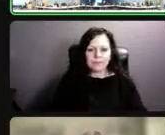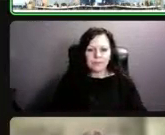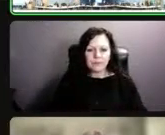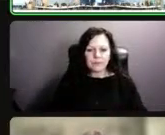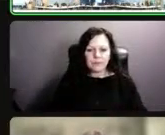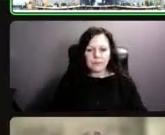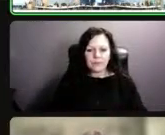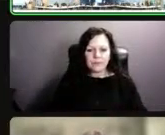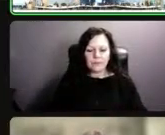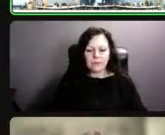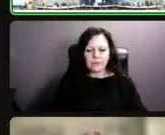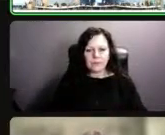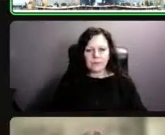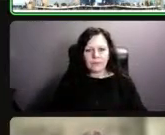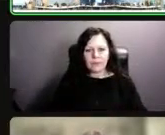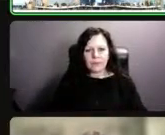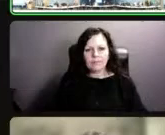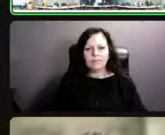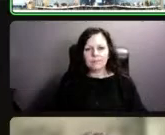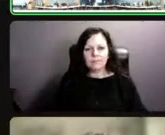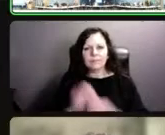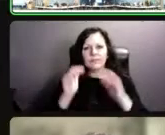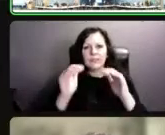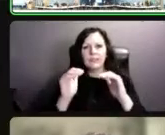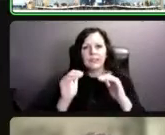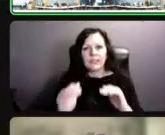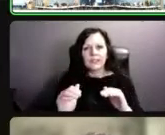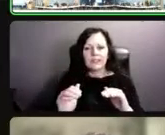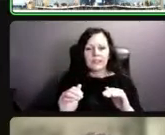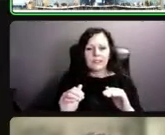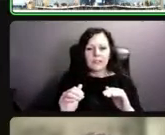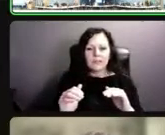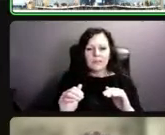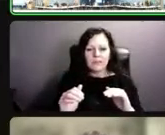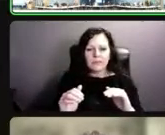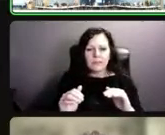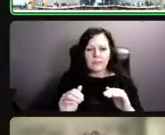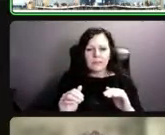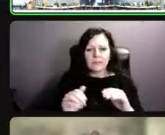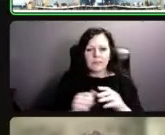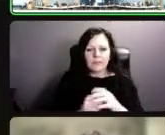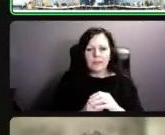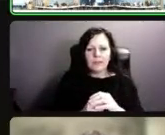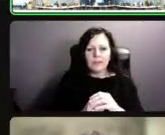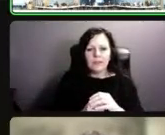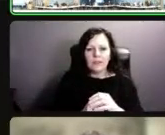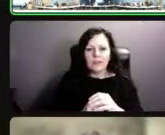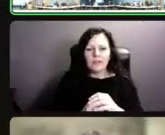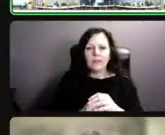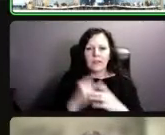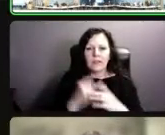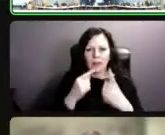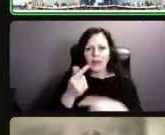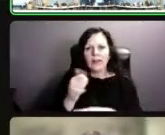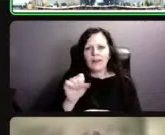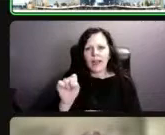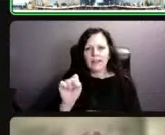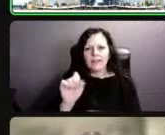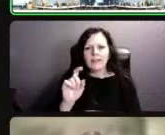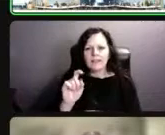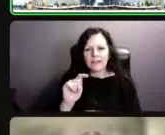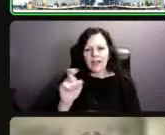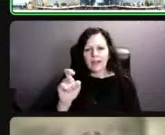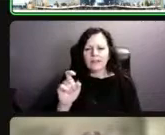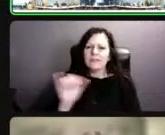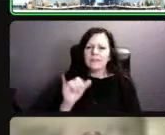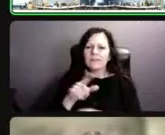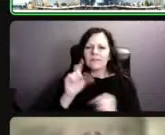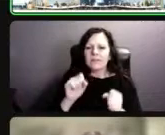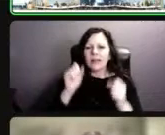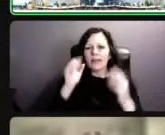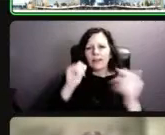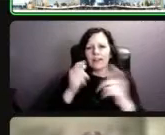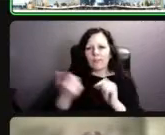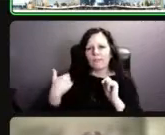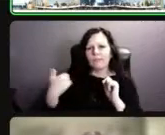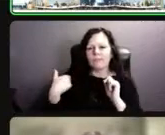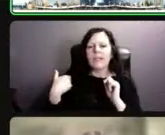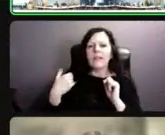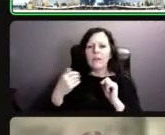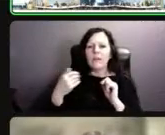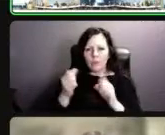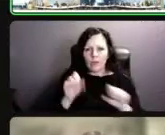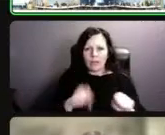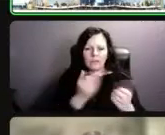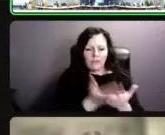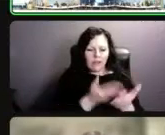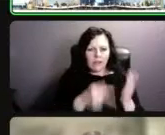MOVE TO THE NEXT ONE.